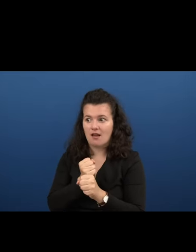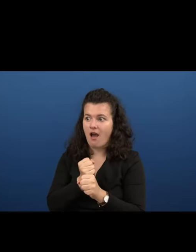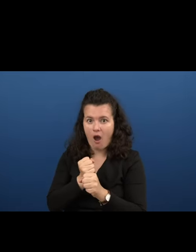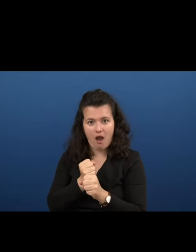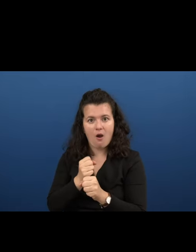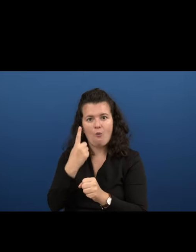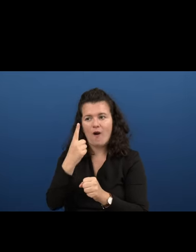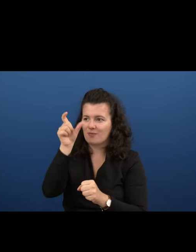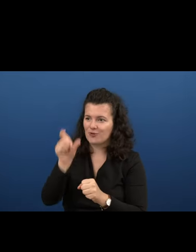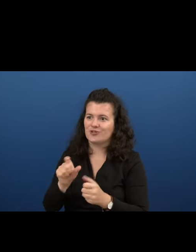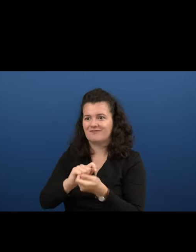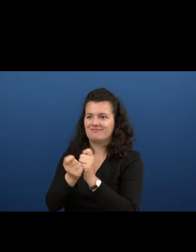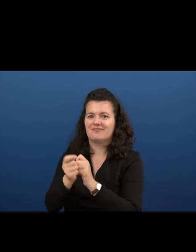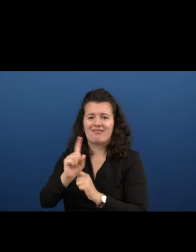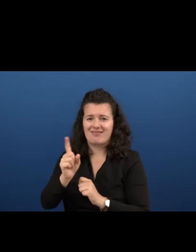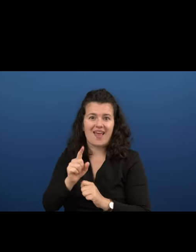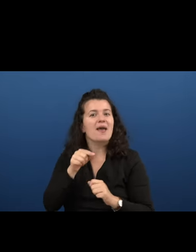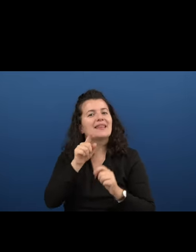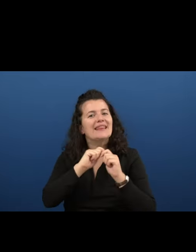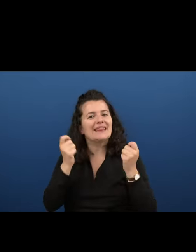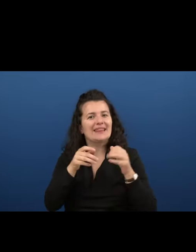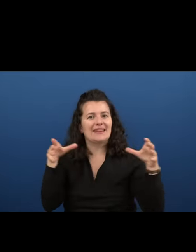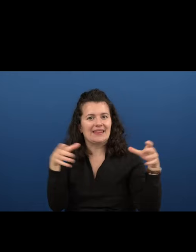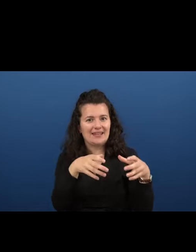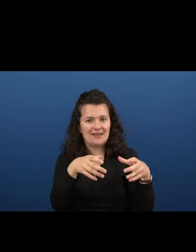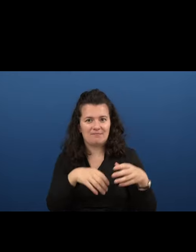team. Glad to be here and looking forward to our partnerships as we go forward.